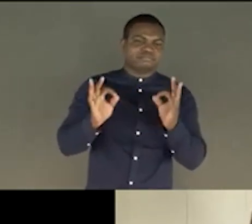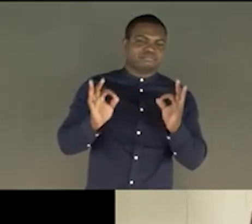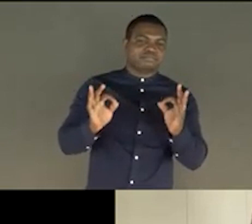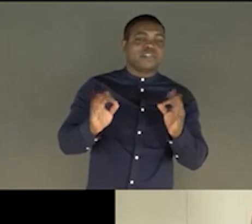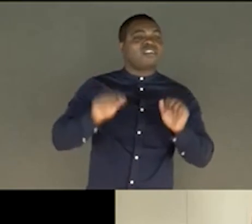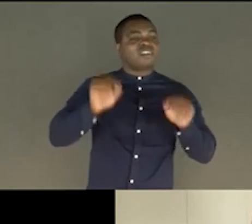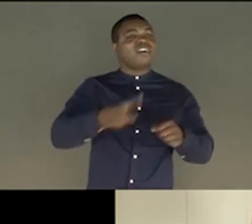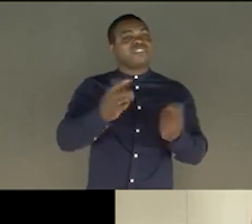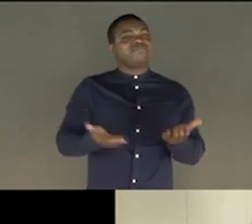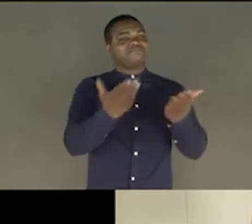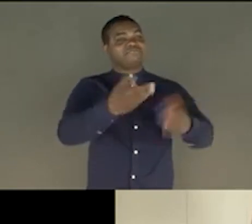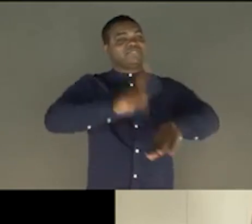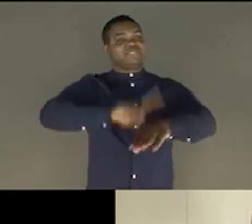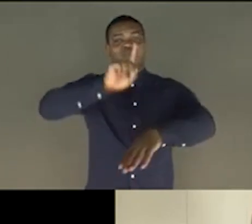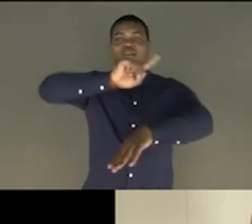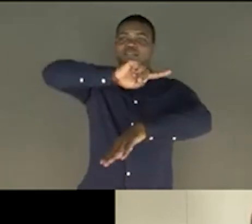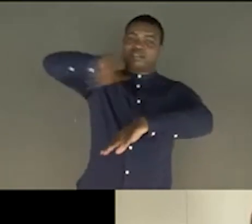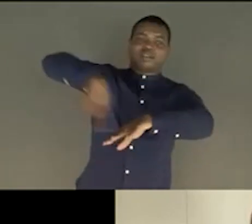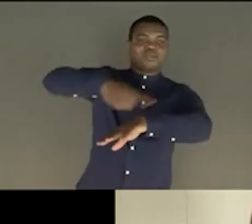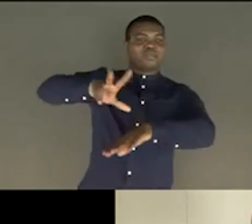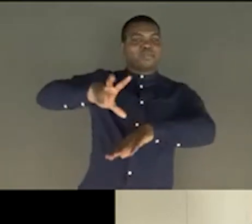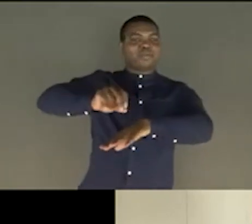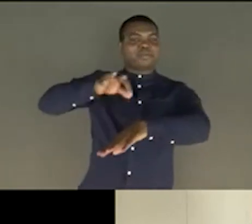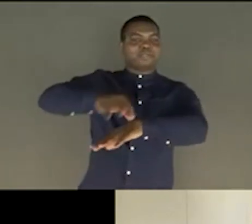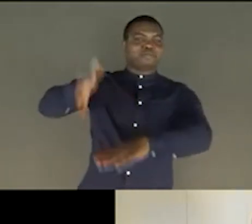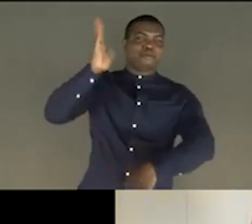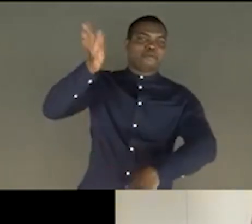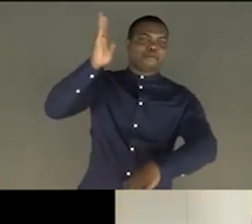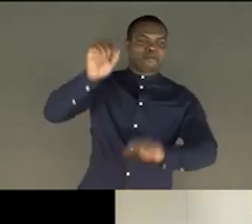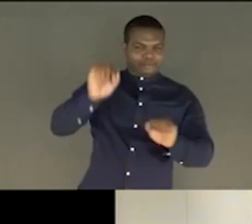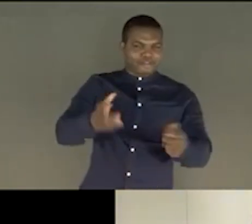See how you we don't have so many, but we have very good staff. Yes. And you never sleep, right?